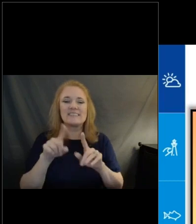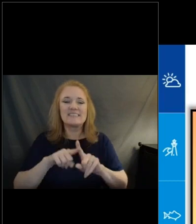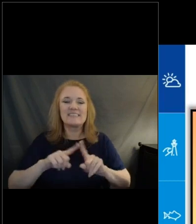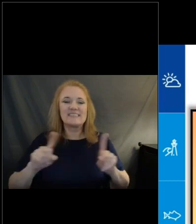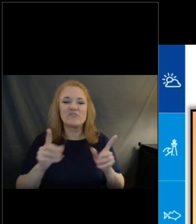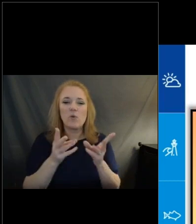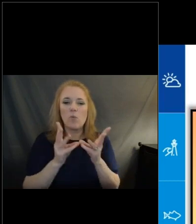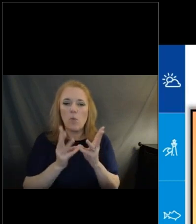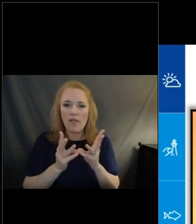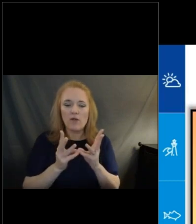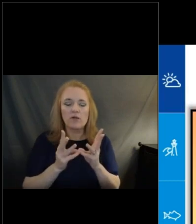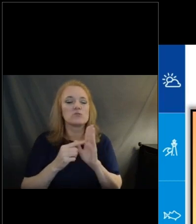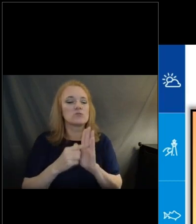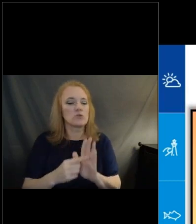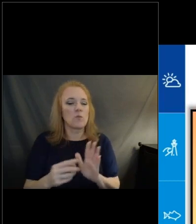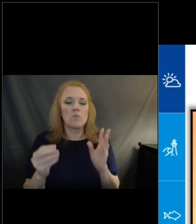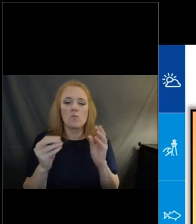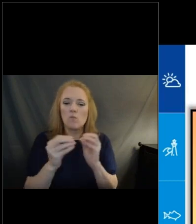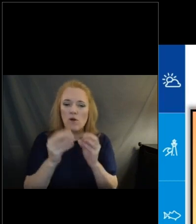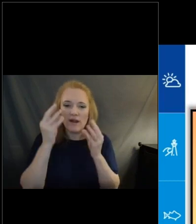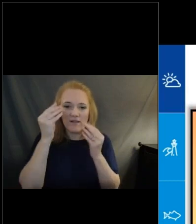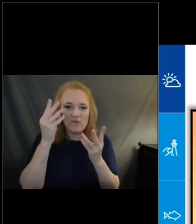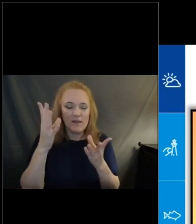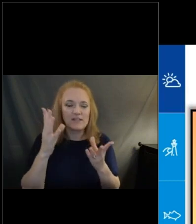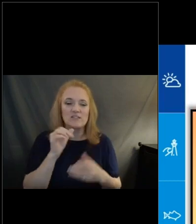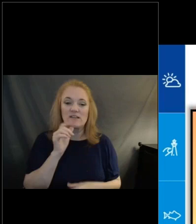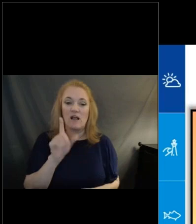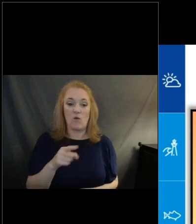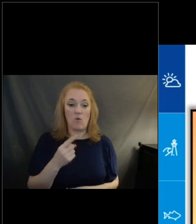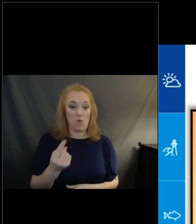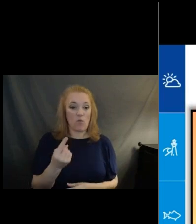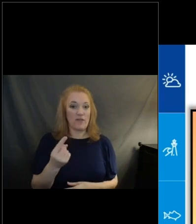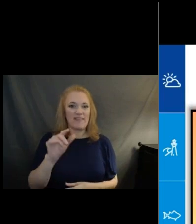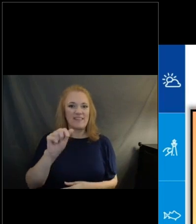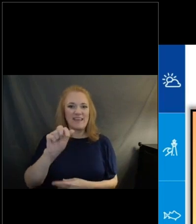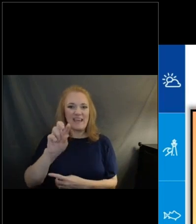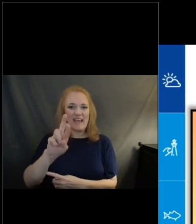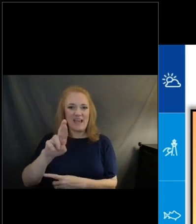deeper level of information beyond what the actual air temperature can tell you,